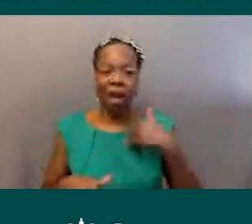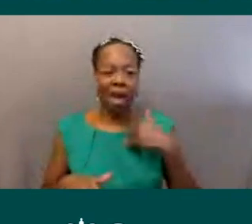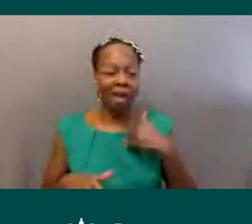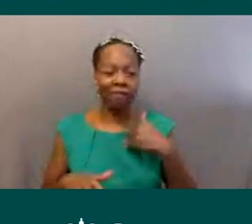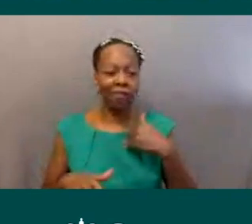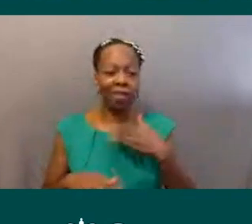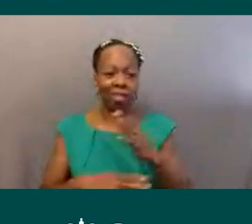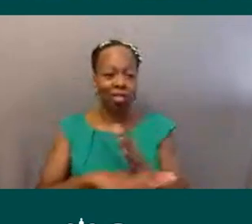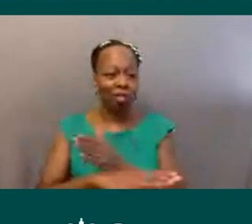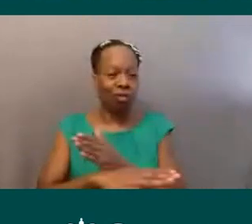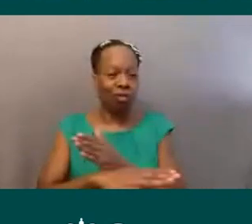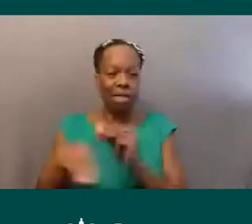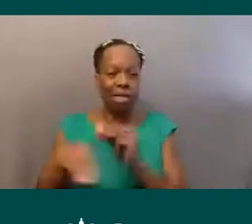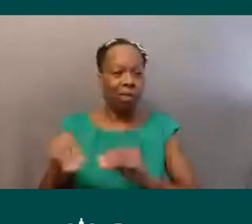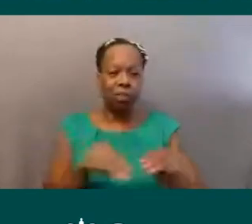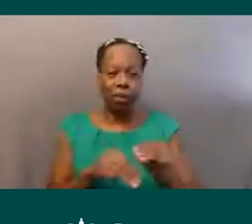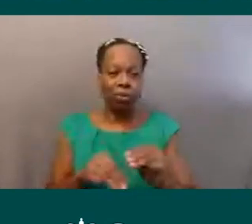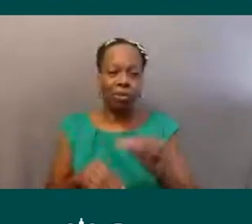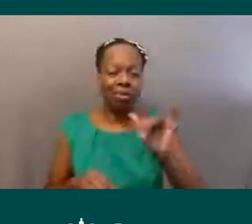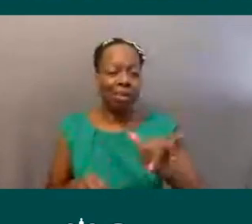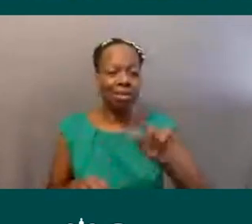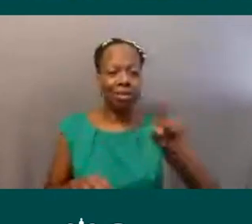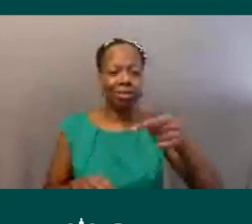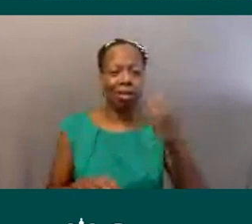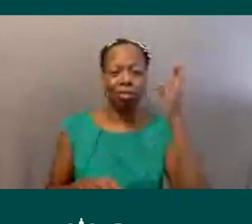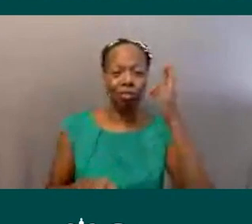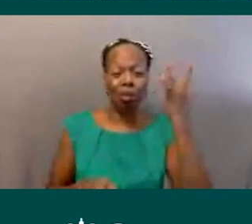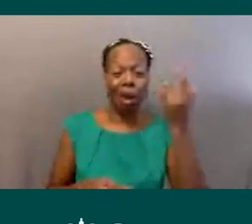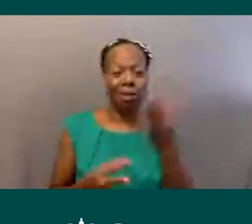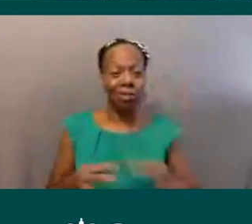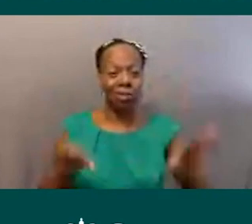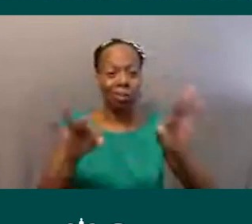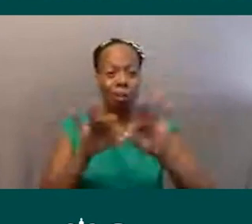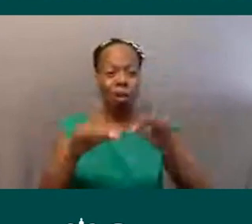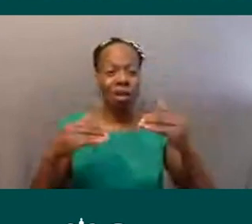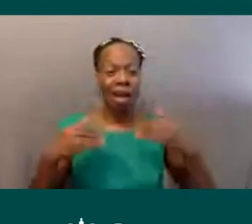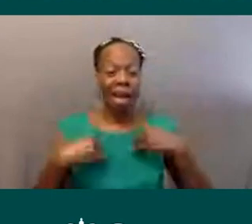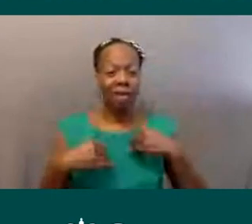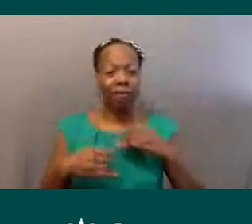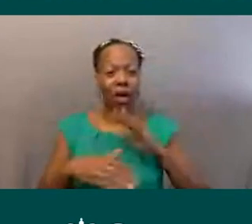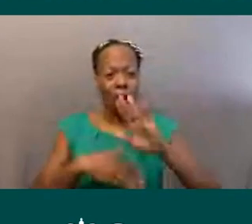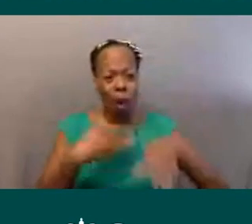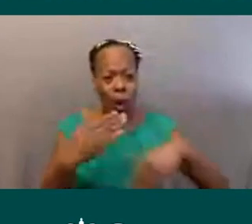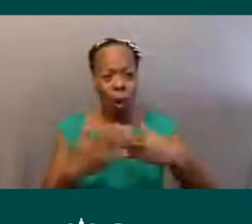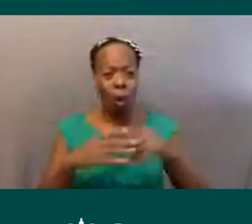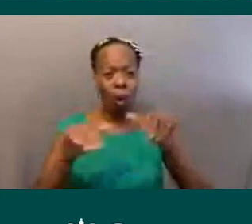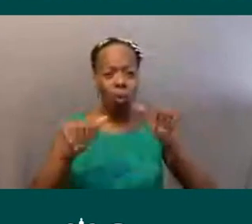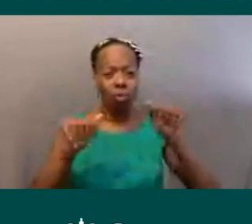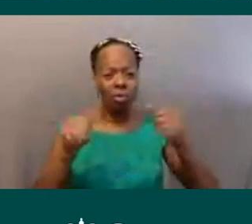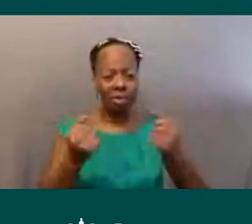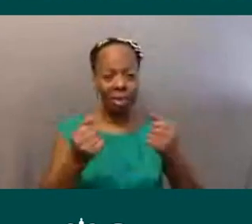to have a multidisciplinary team looking at this child. How many times have I seen poor children